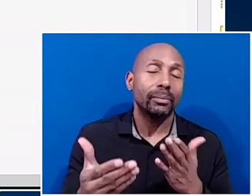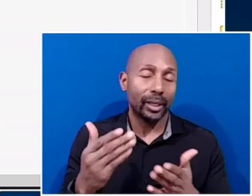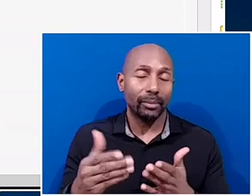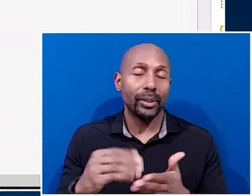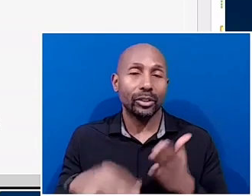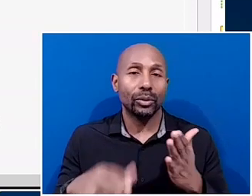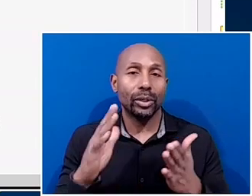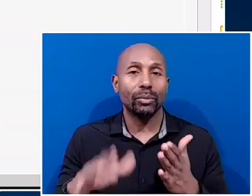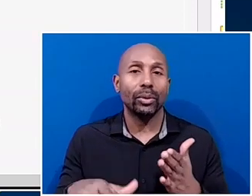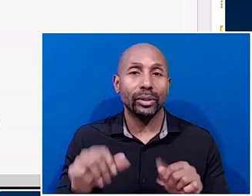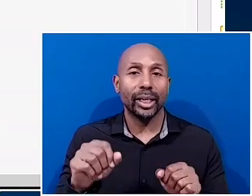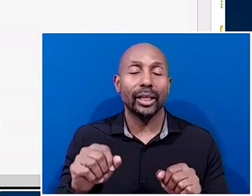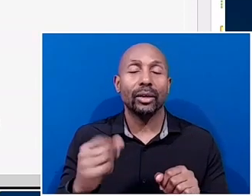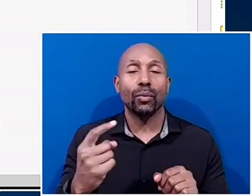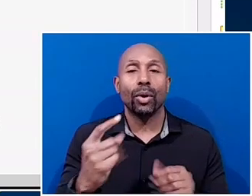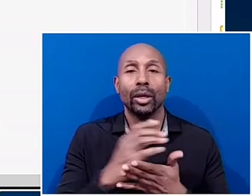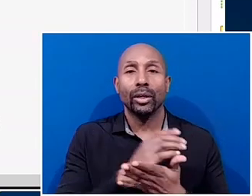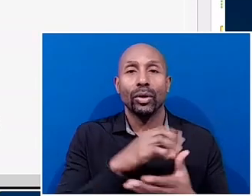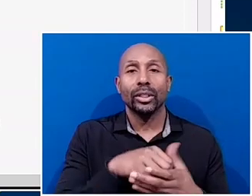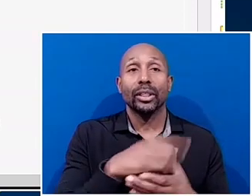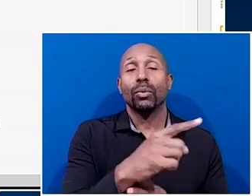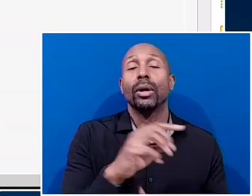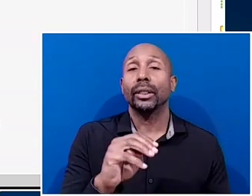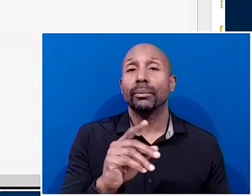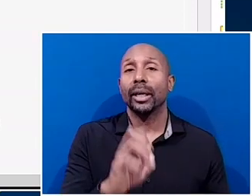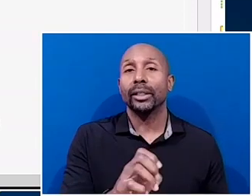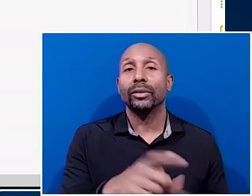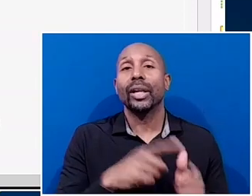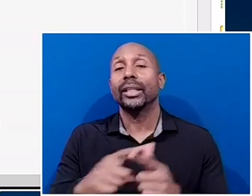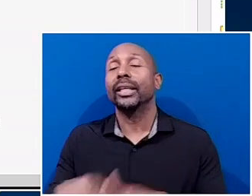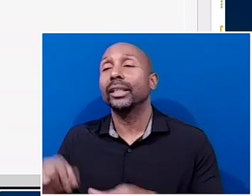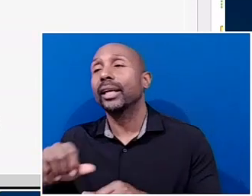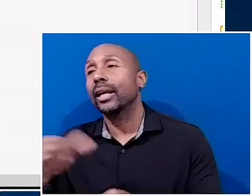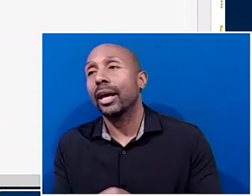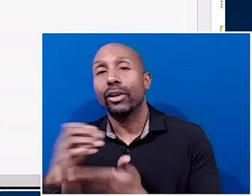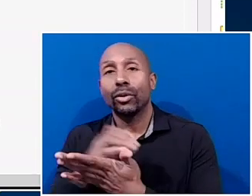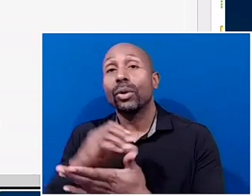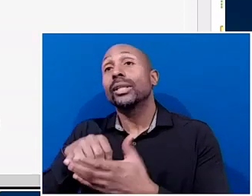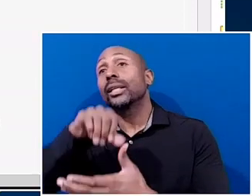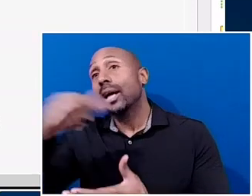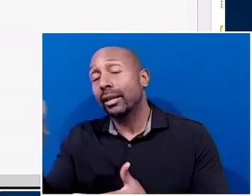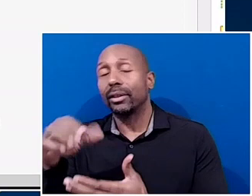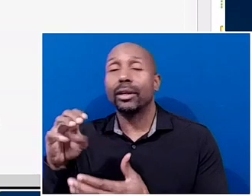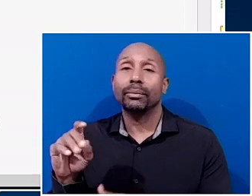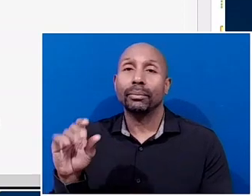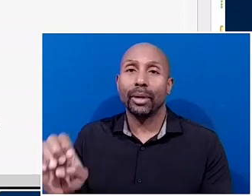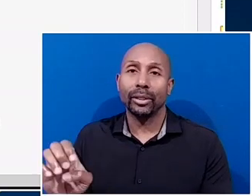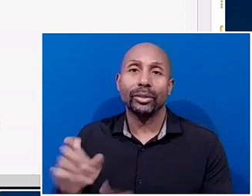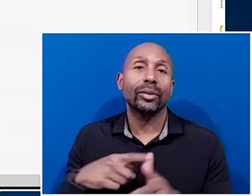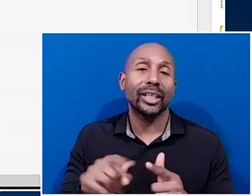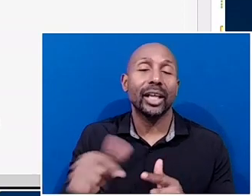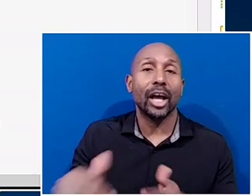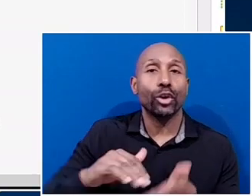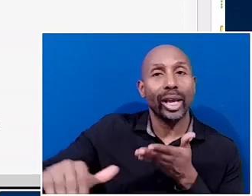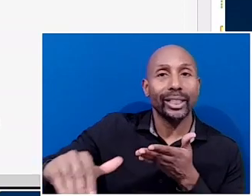in one module and another course in another module, in which case the other exemption for completing a module within a